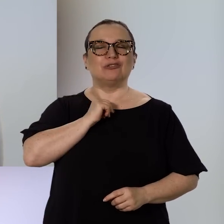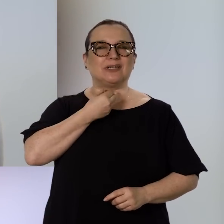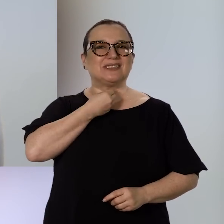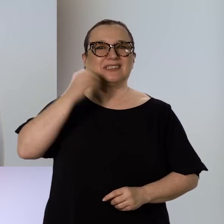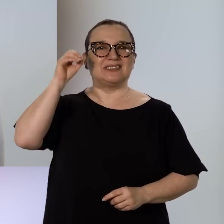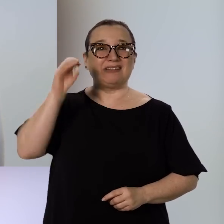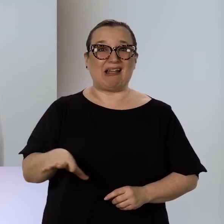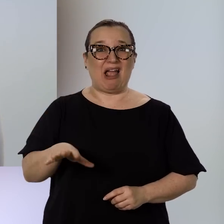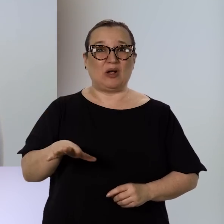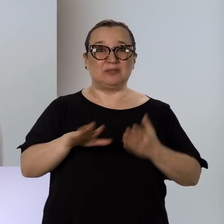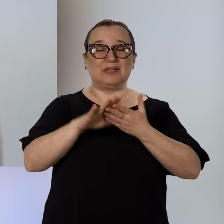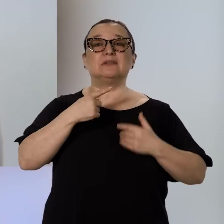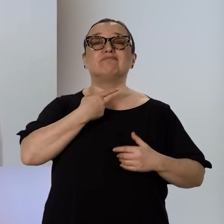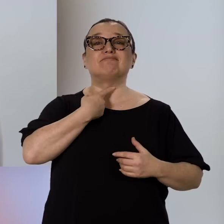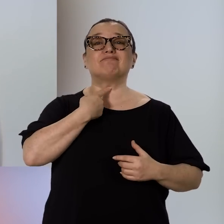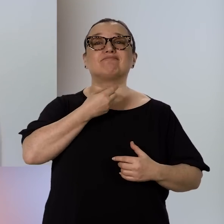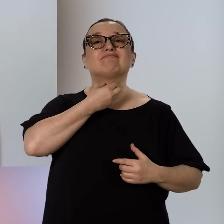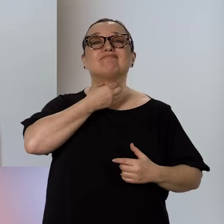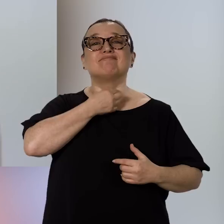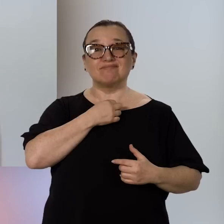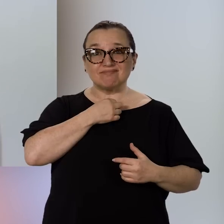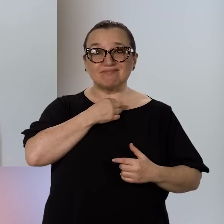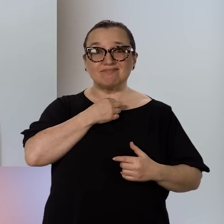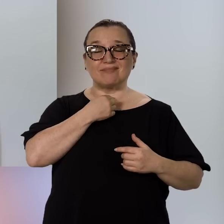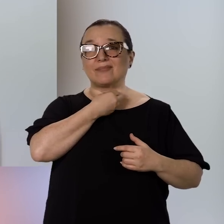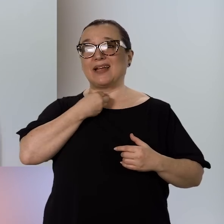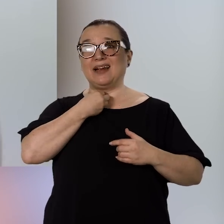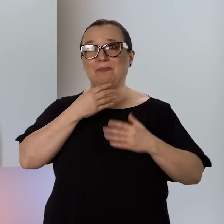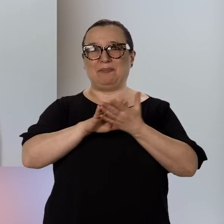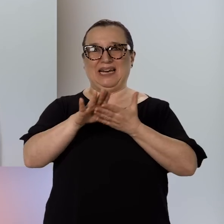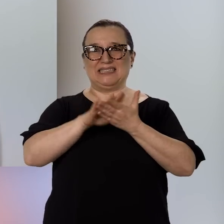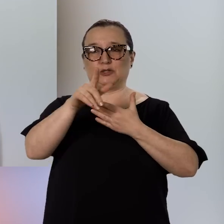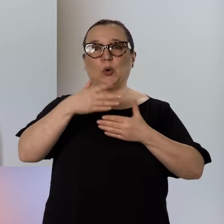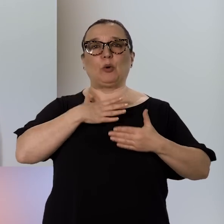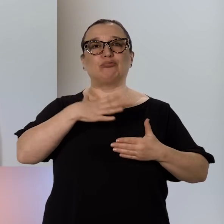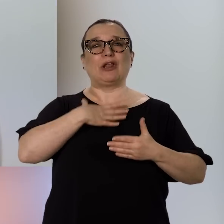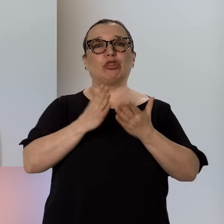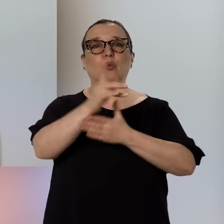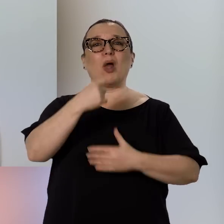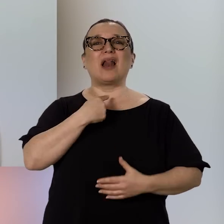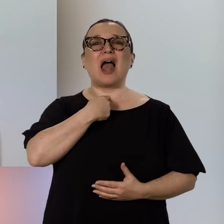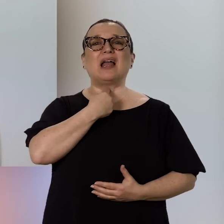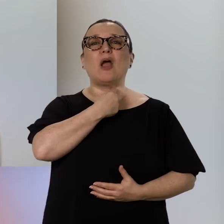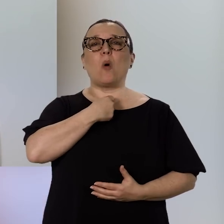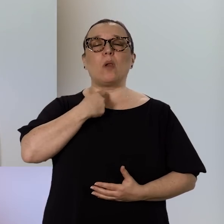they move together they vibrate and that's how you produce voice. And when they do the surgery they take the whole larynx out